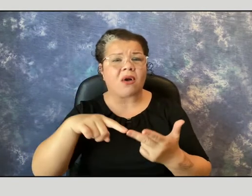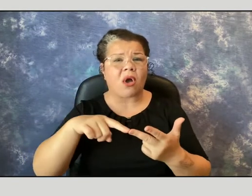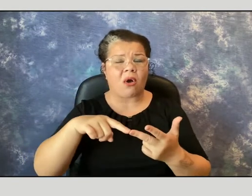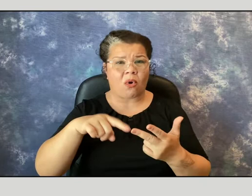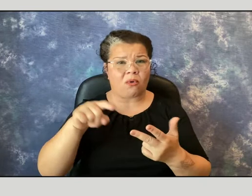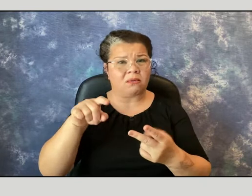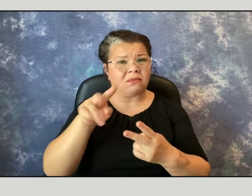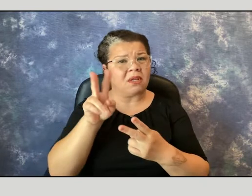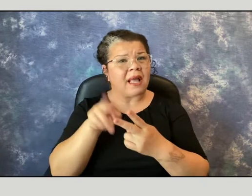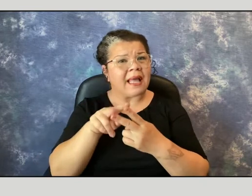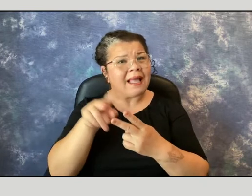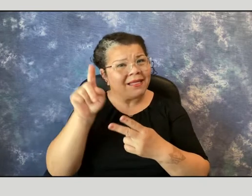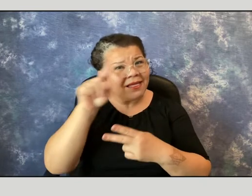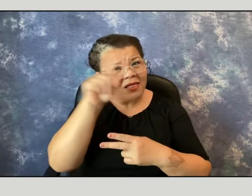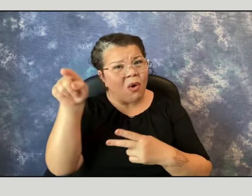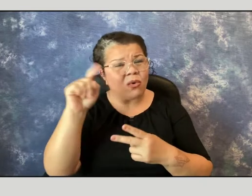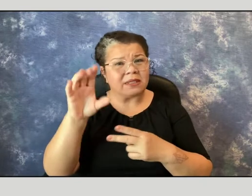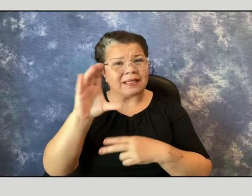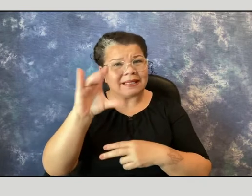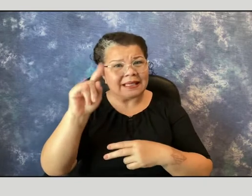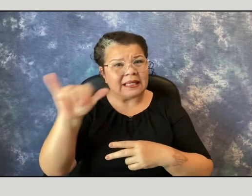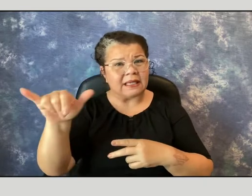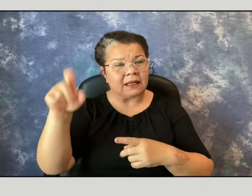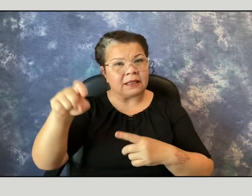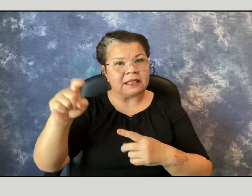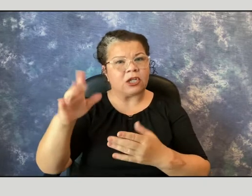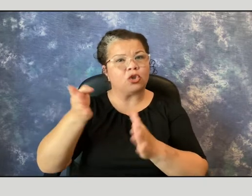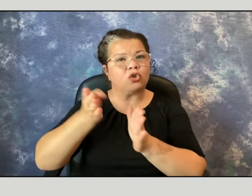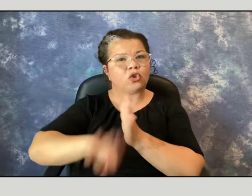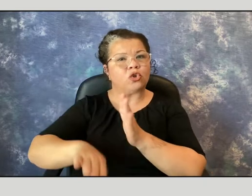and so the government, both the Puerto Rican government and the US government,